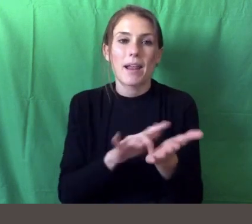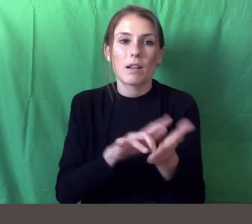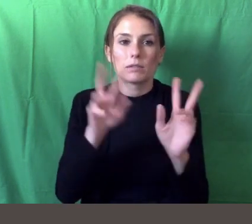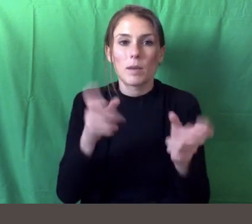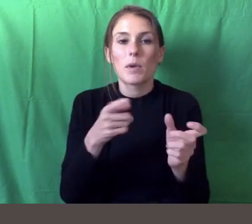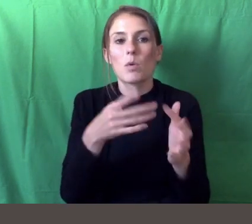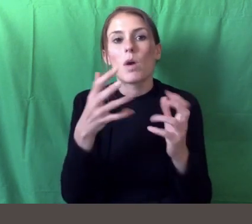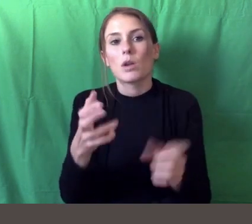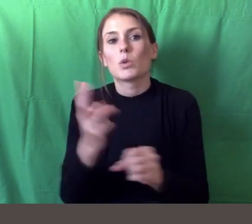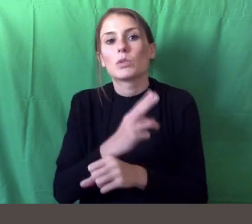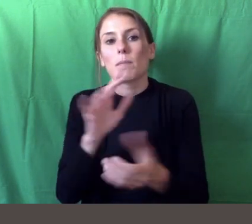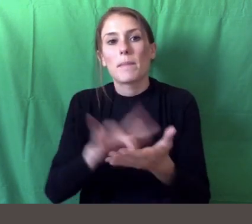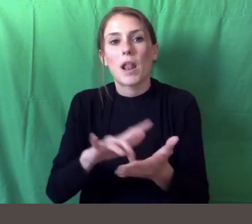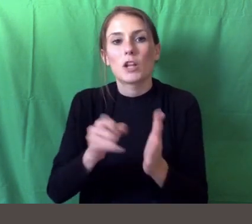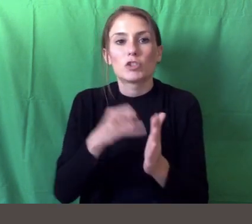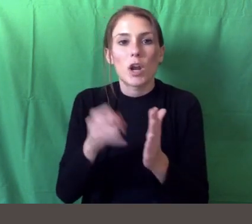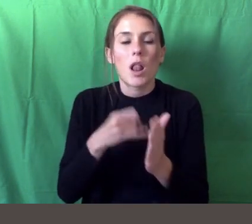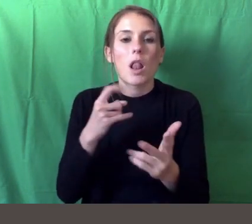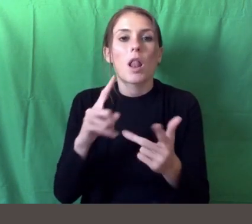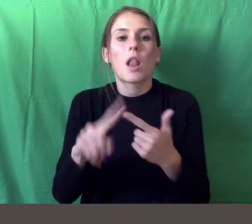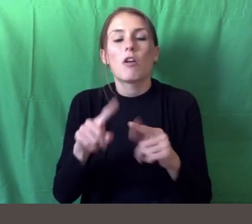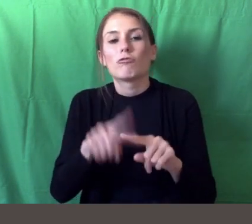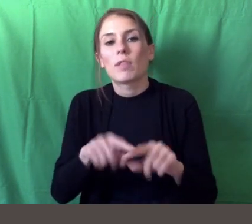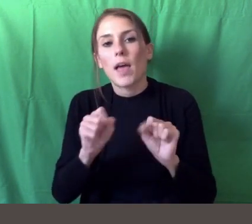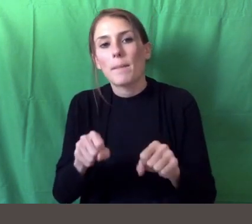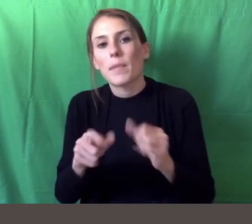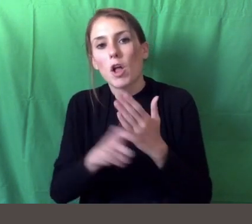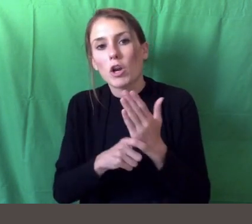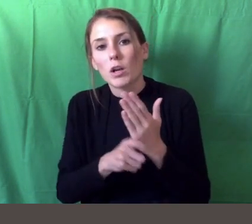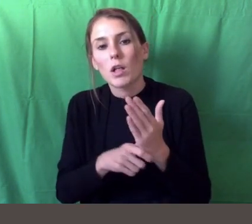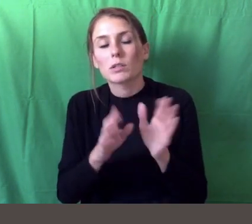For medical topics, you'd want to use medical journals, reliable articles.